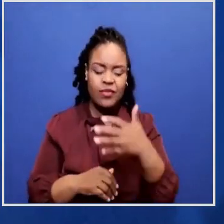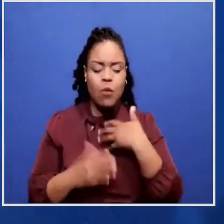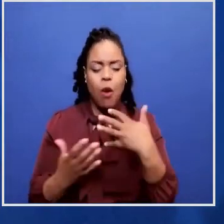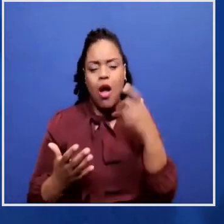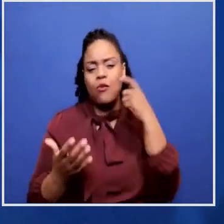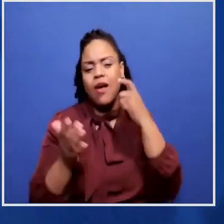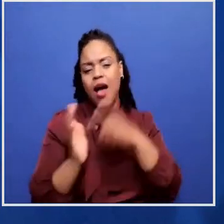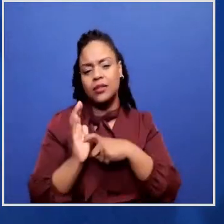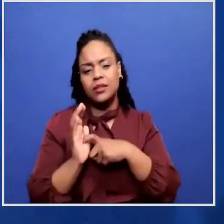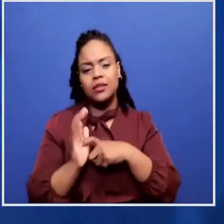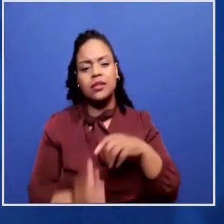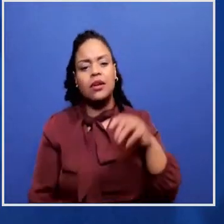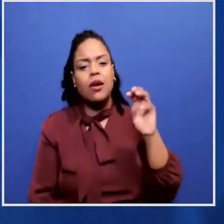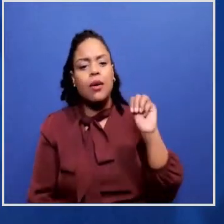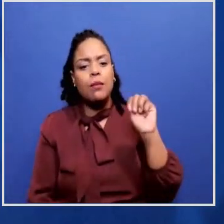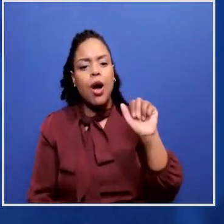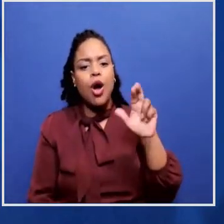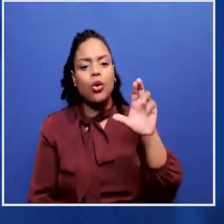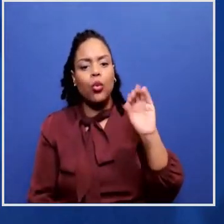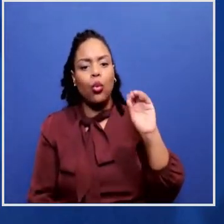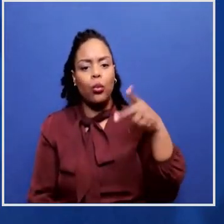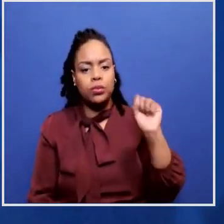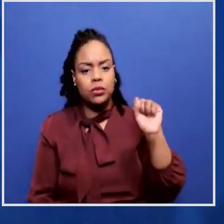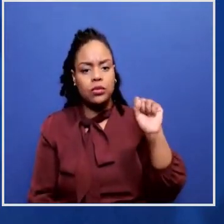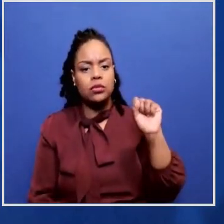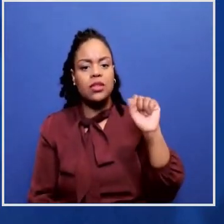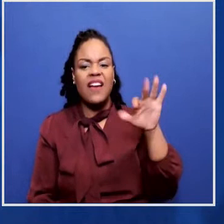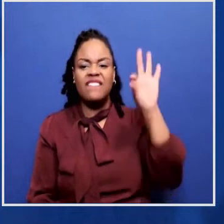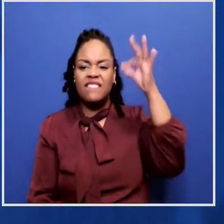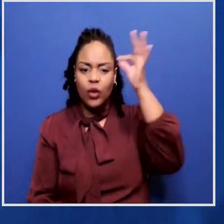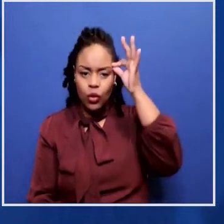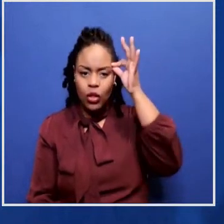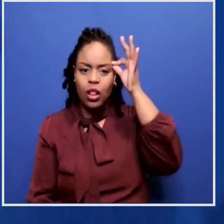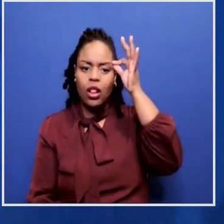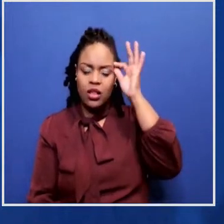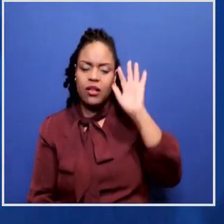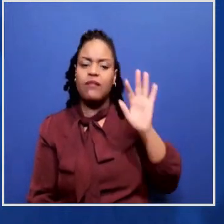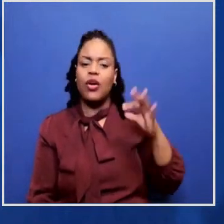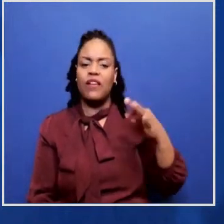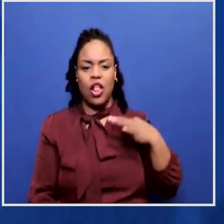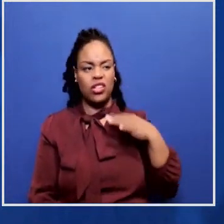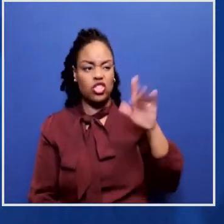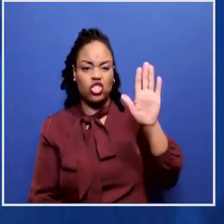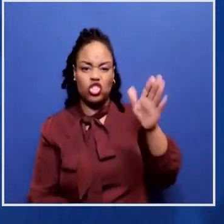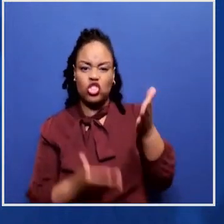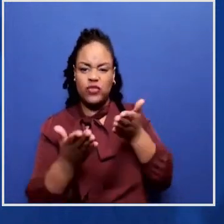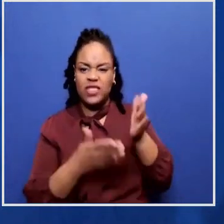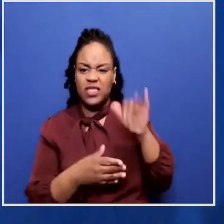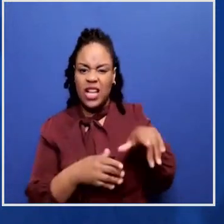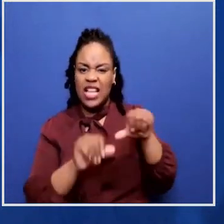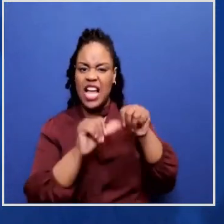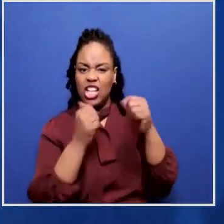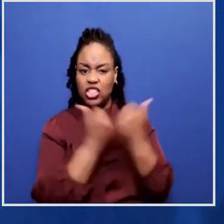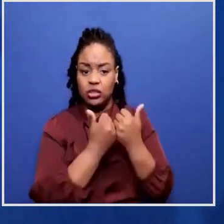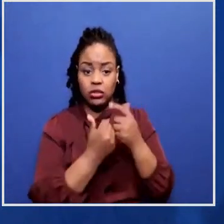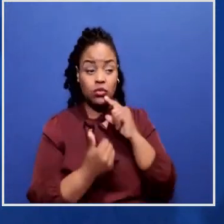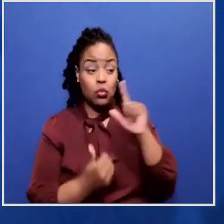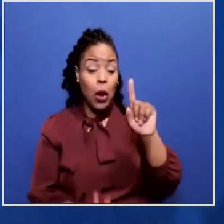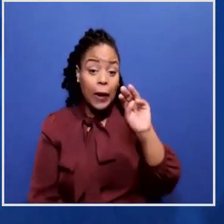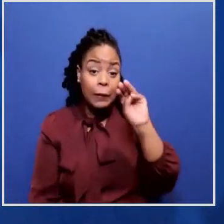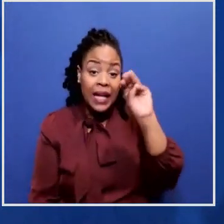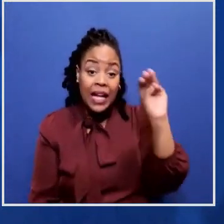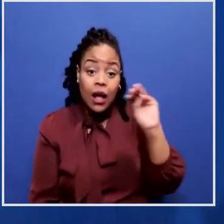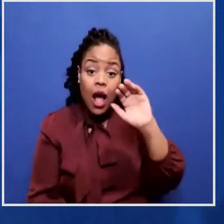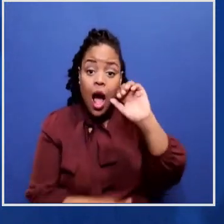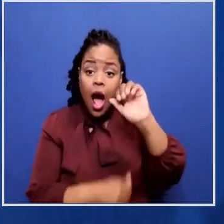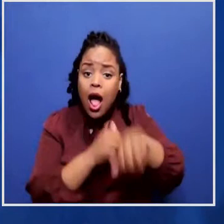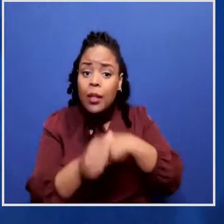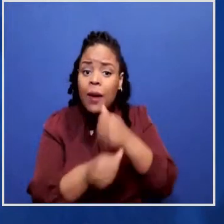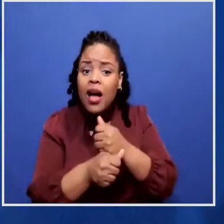WE WANT TO ALSO RECOGNIZE